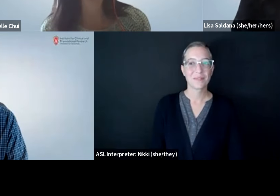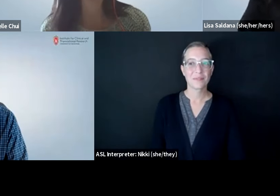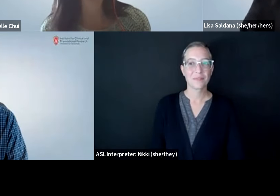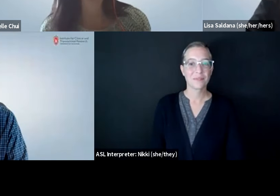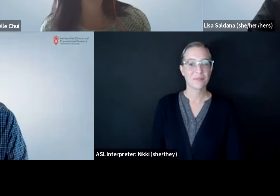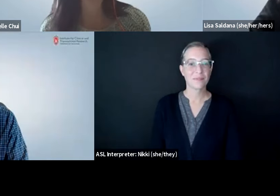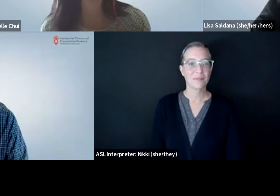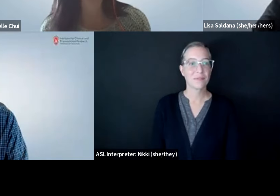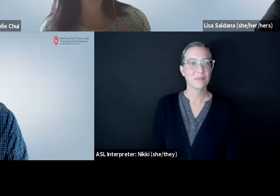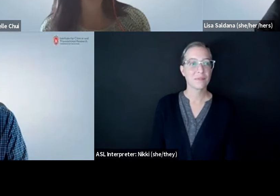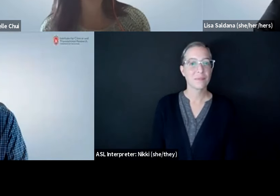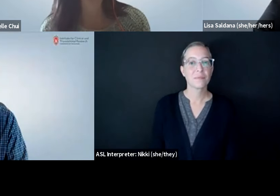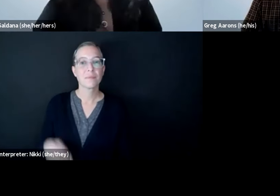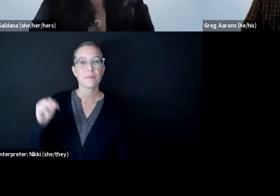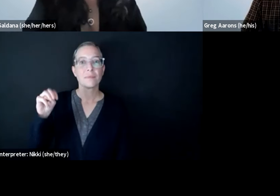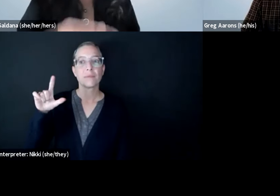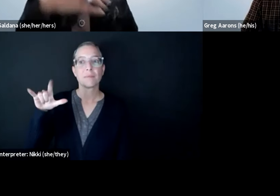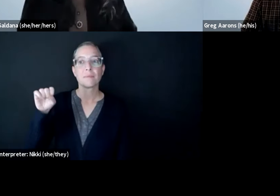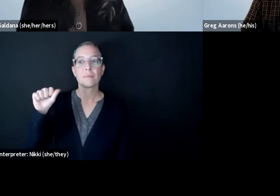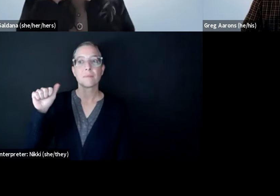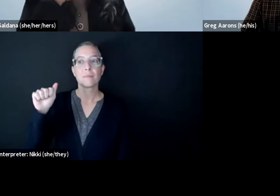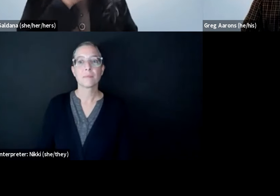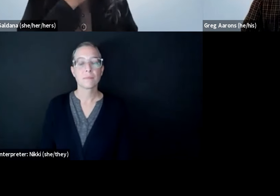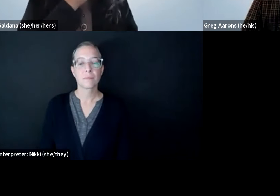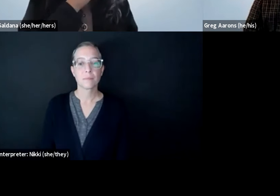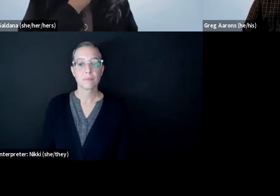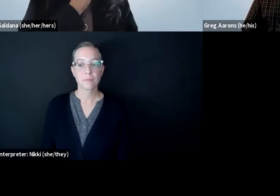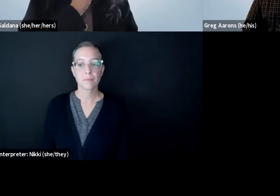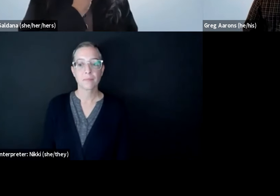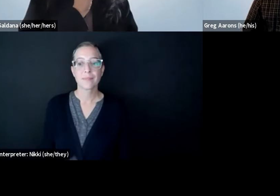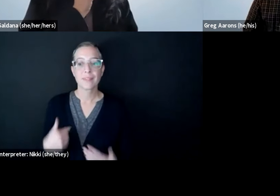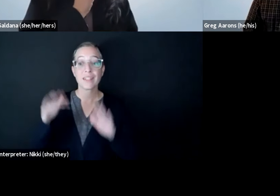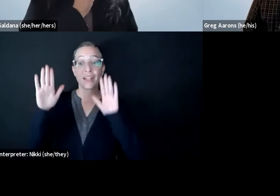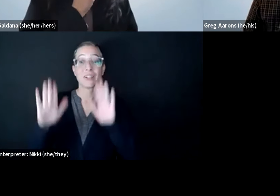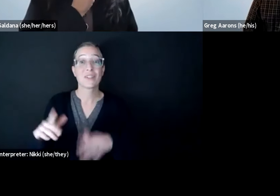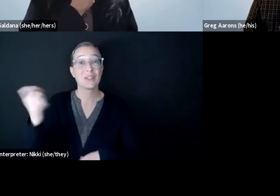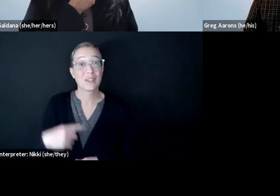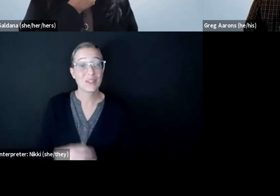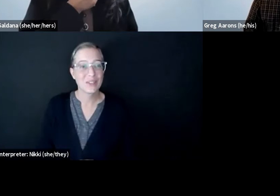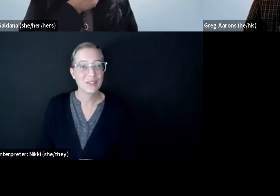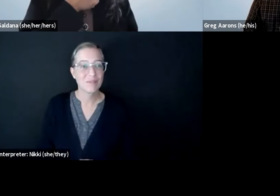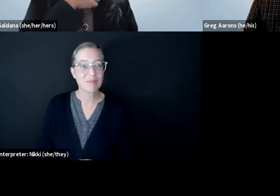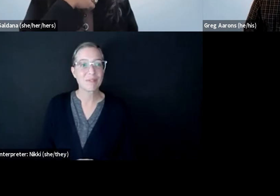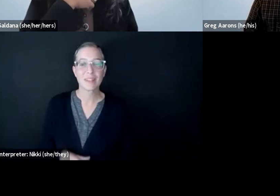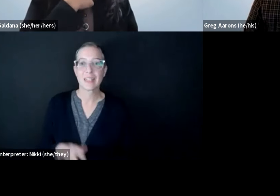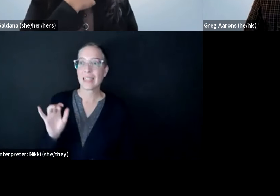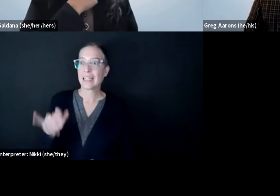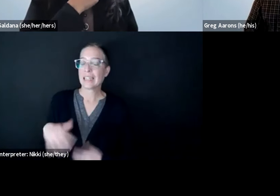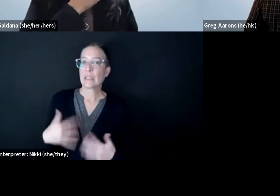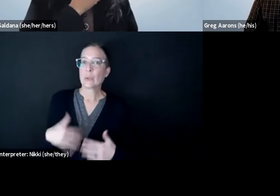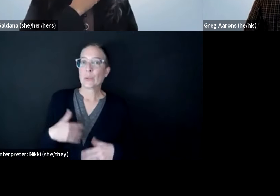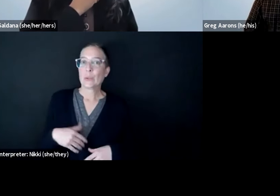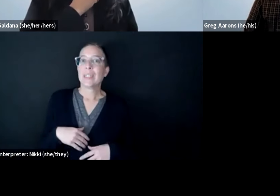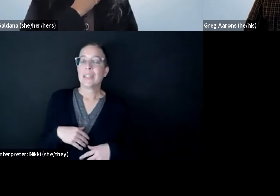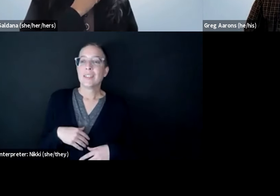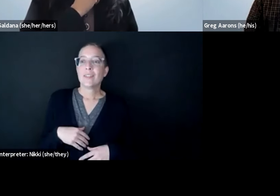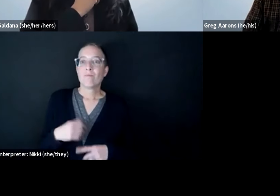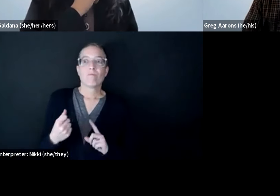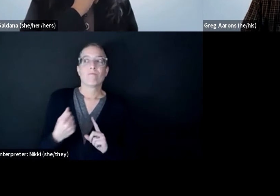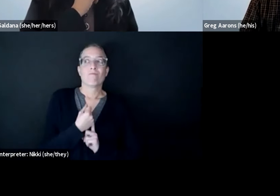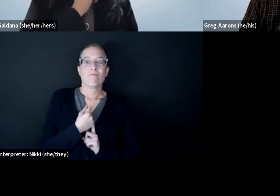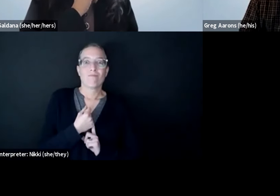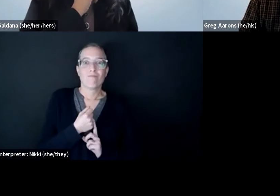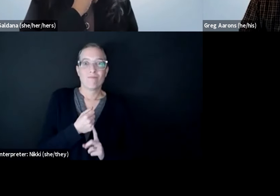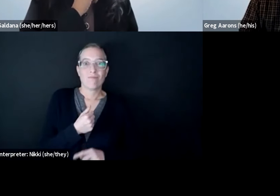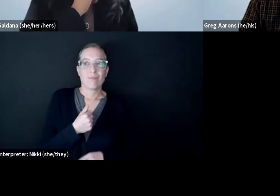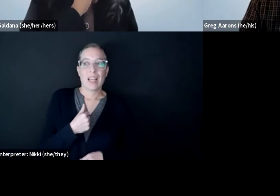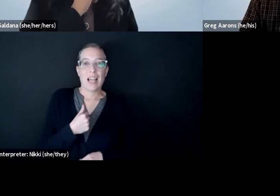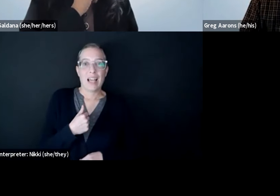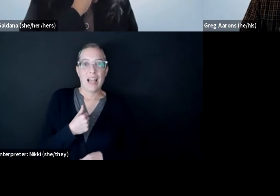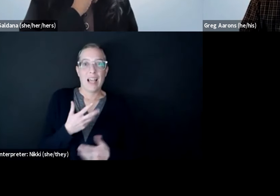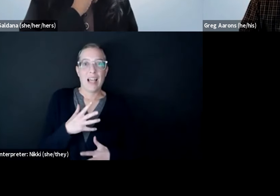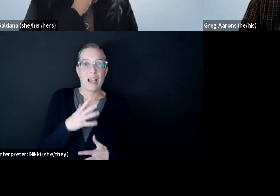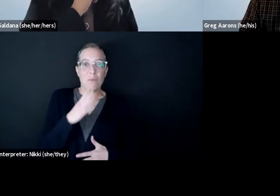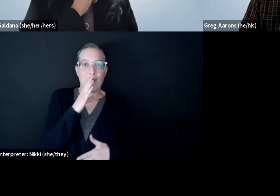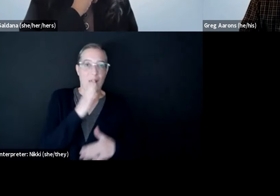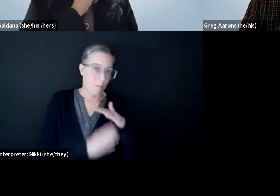Melissa Dattalo: I think that's a really great question, I think that was a very humbling for me to realize to during this study, about the resourcefulness of everybody involved.